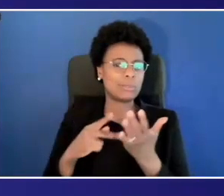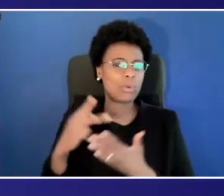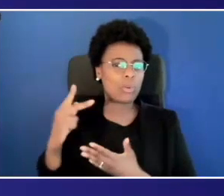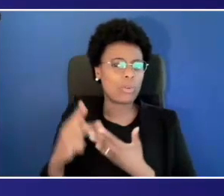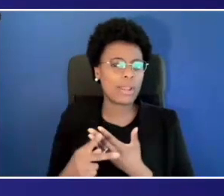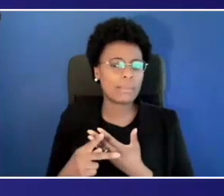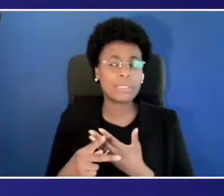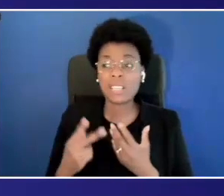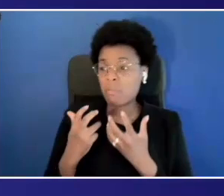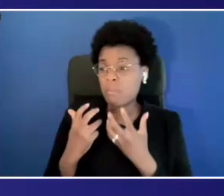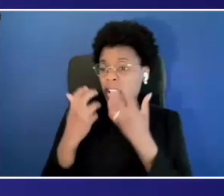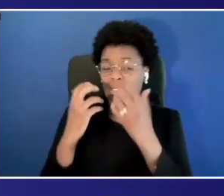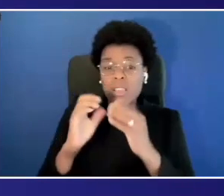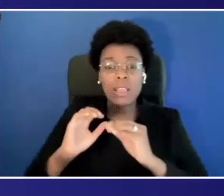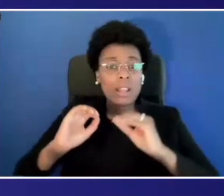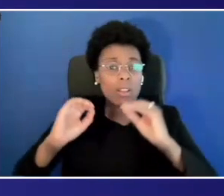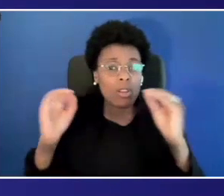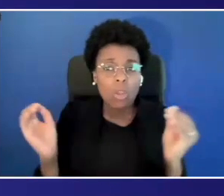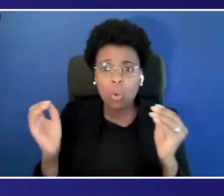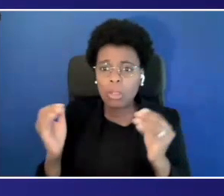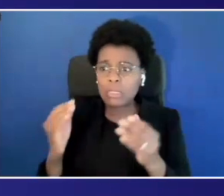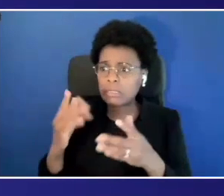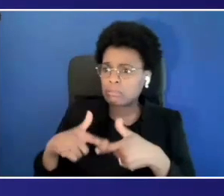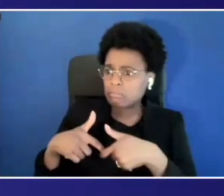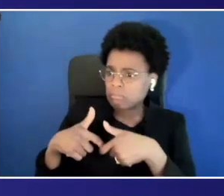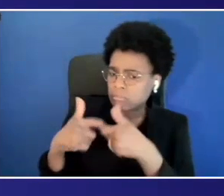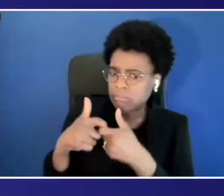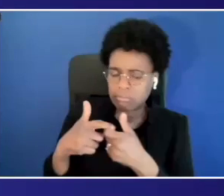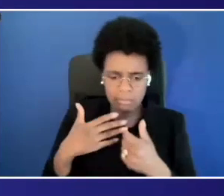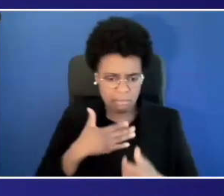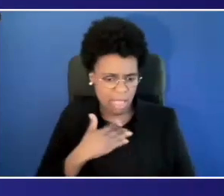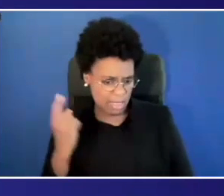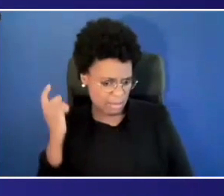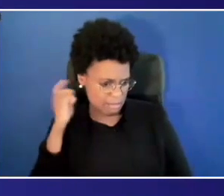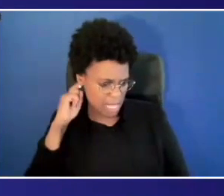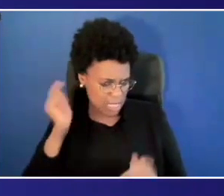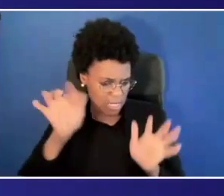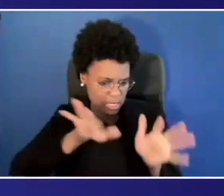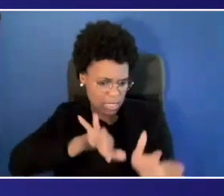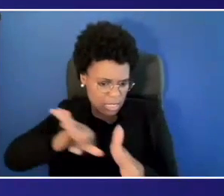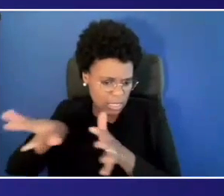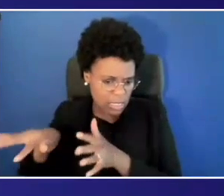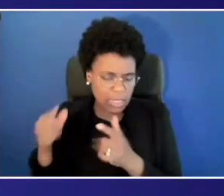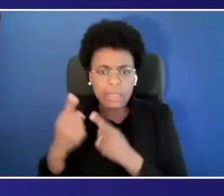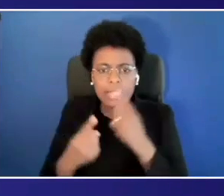I'm angry that no one has taken any time to put their biases aside and consider what would actually benefit us.